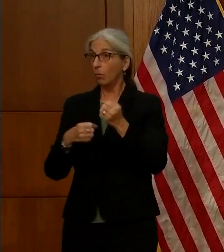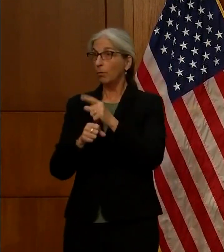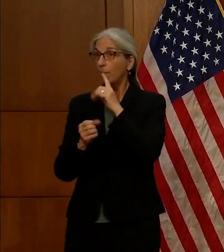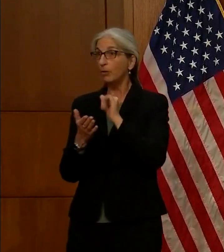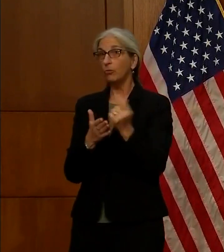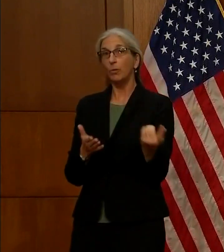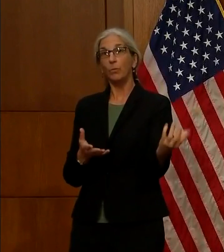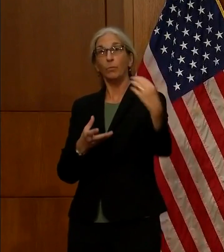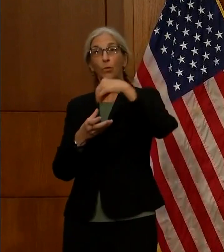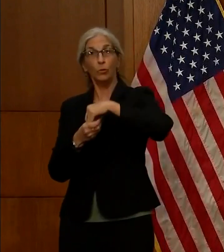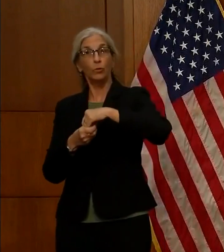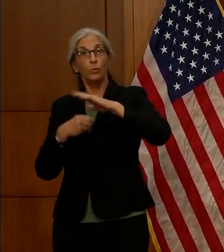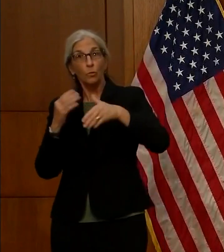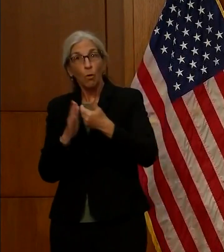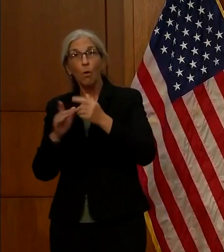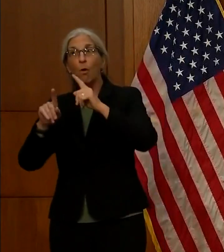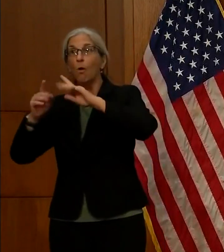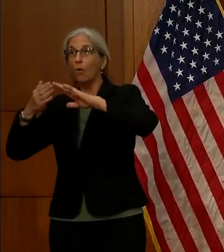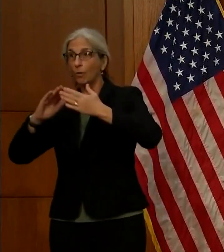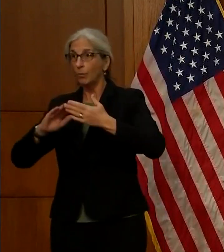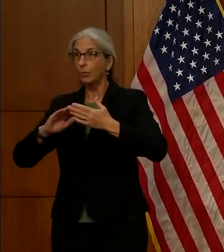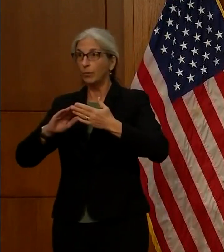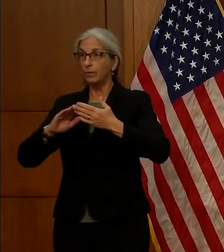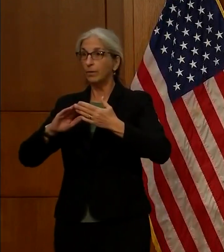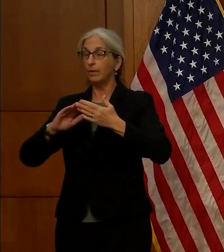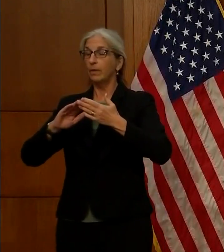TO HAVE. TO REALLY MAKE SURE